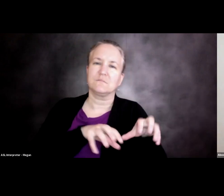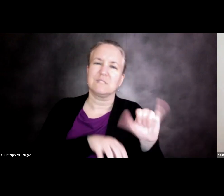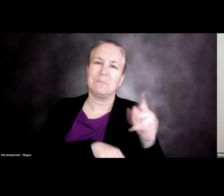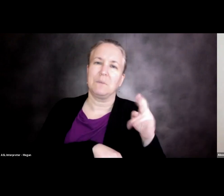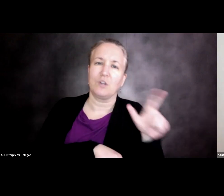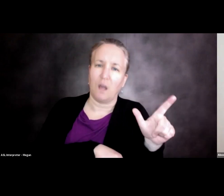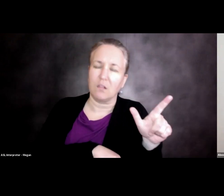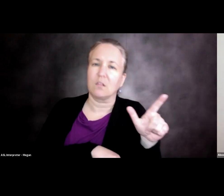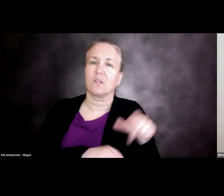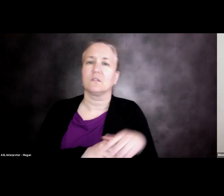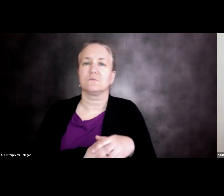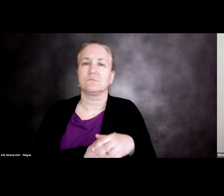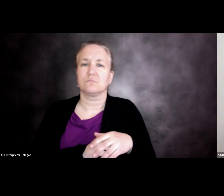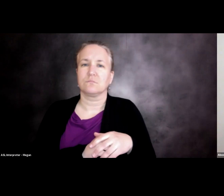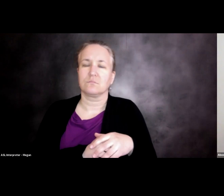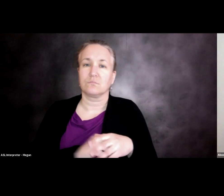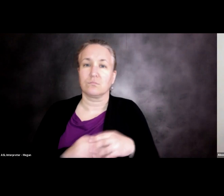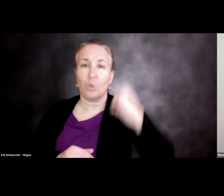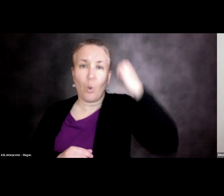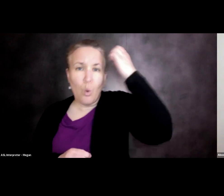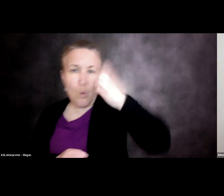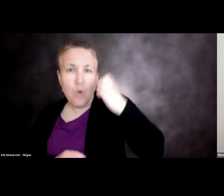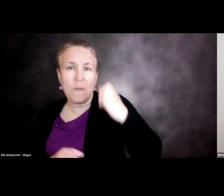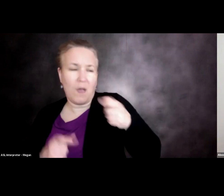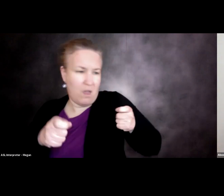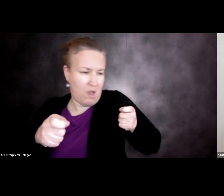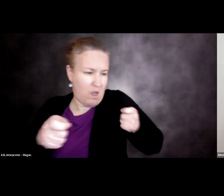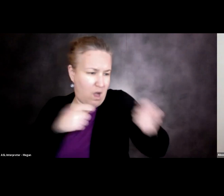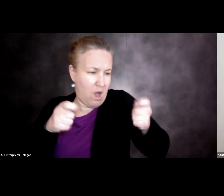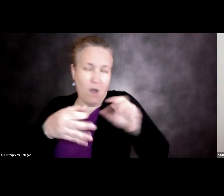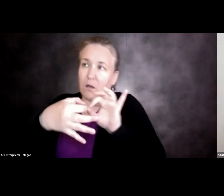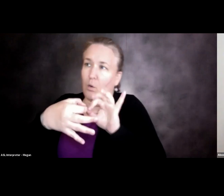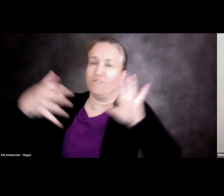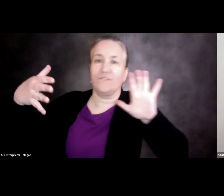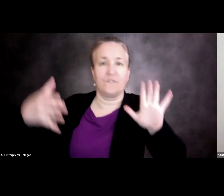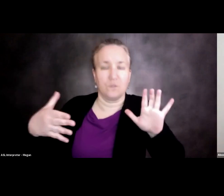Freed from European imperial control, new republics